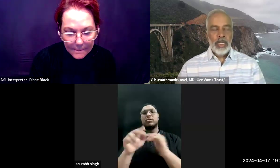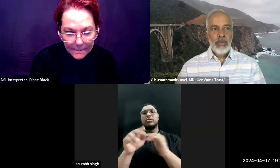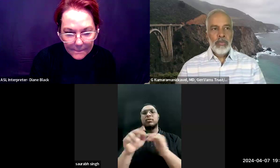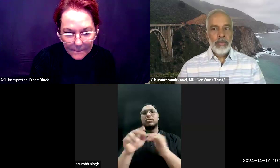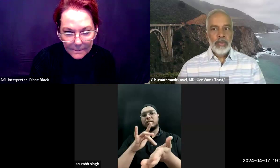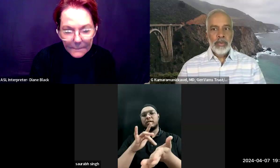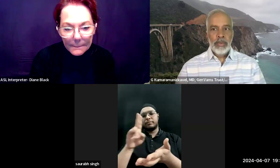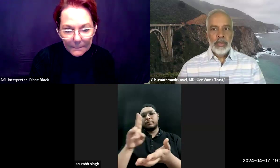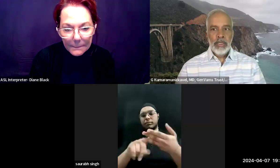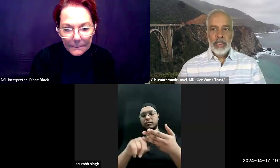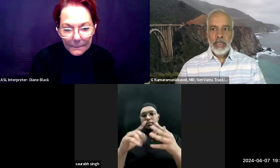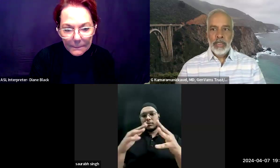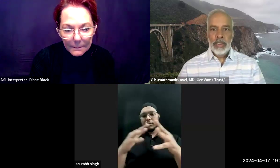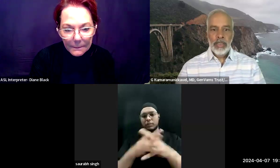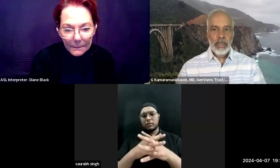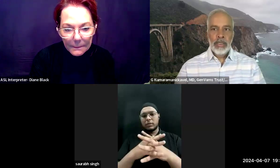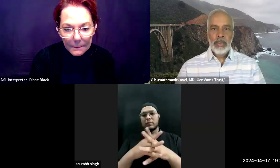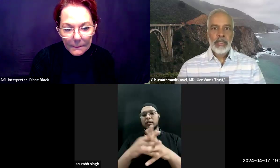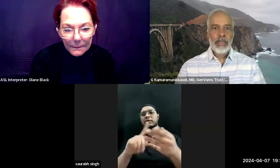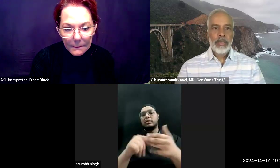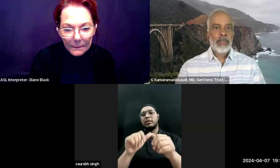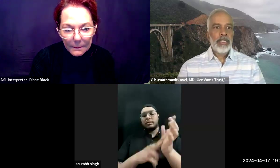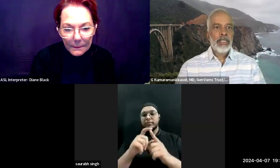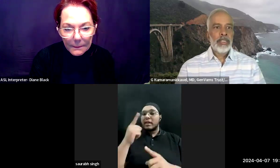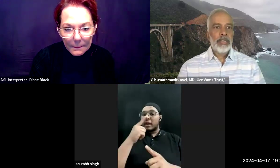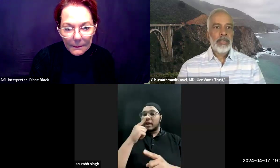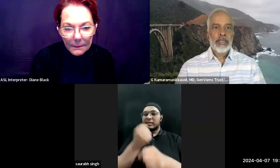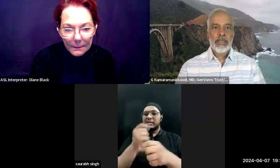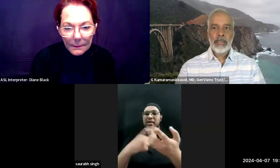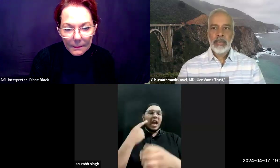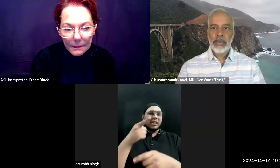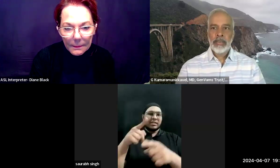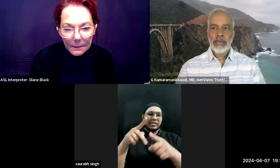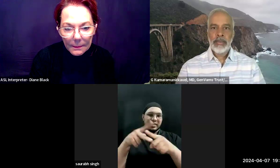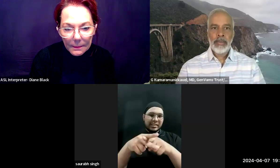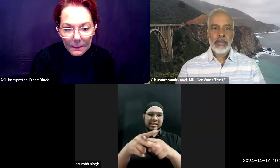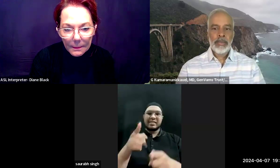[Geri speaking] Excuse me. I'm sorry to interrupt. Somebody said that the audio is low. If you can please